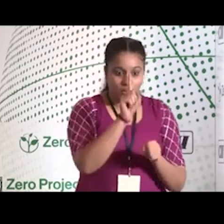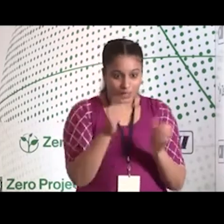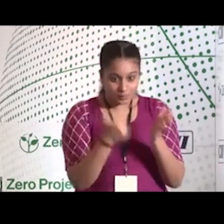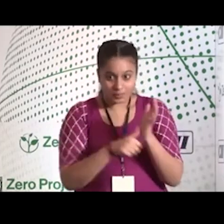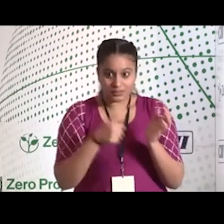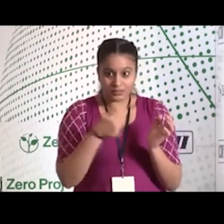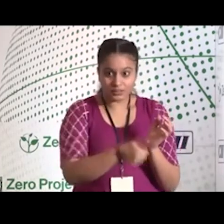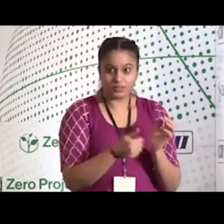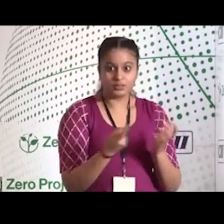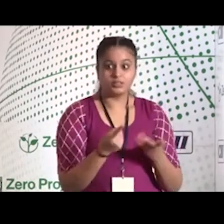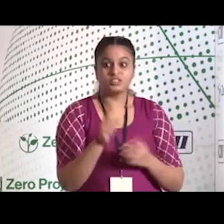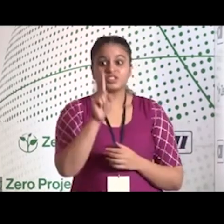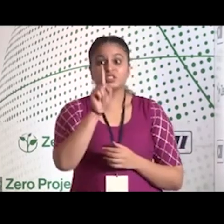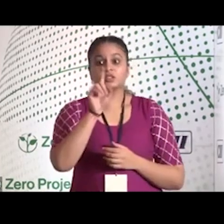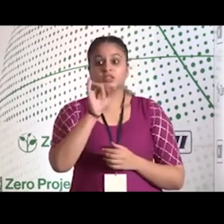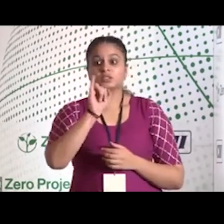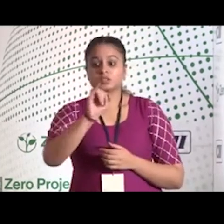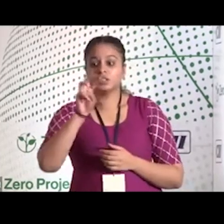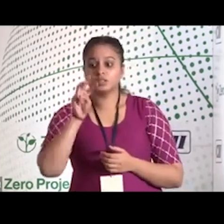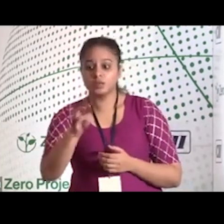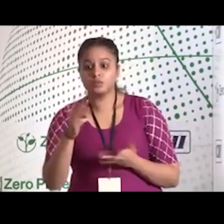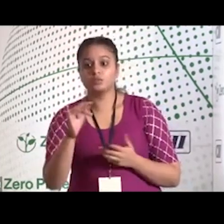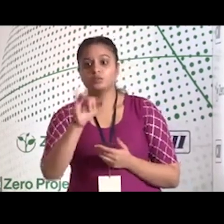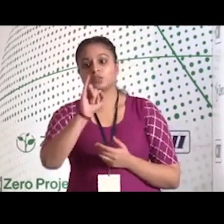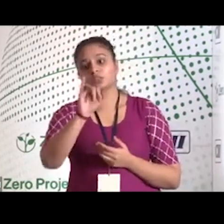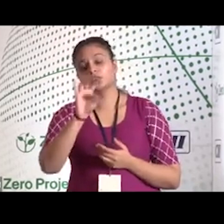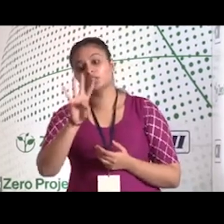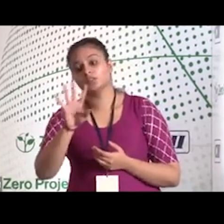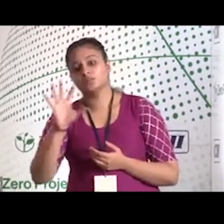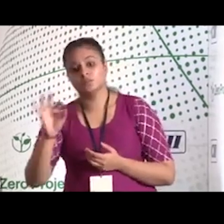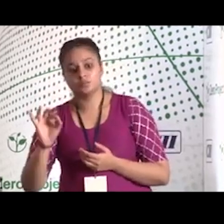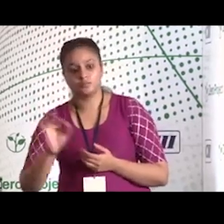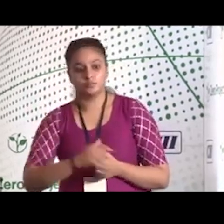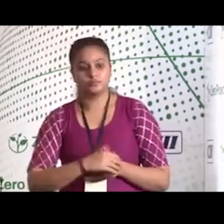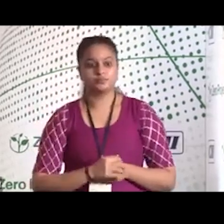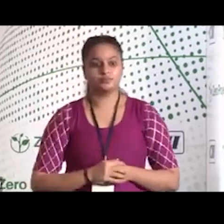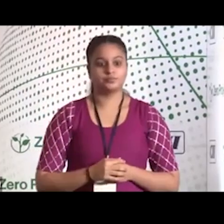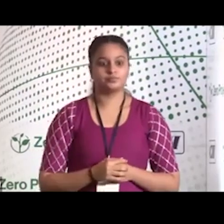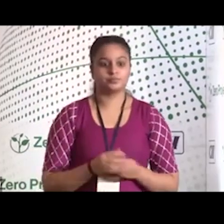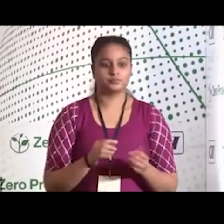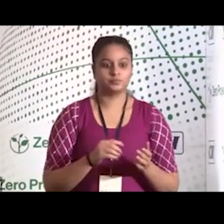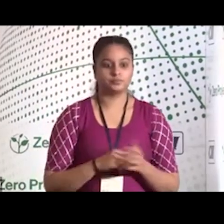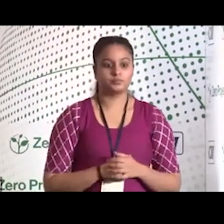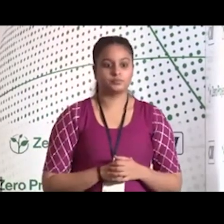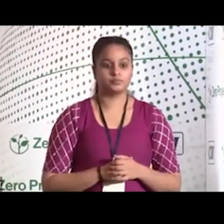but you said that they are earning from ₹6000 to ₹25000 a month